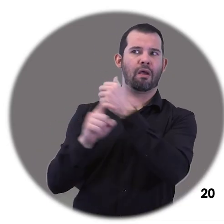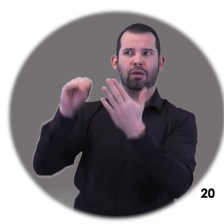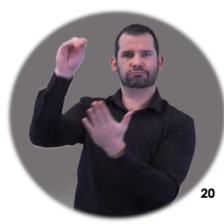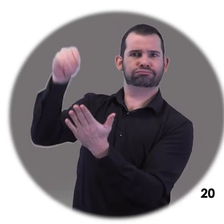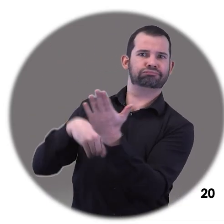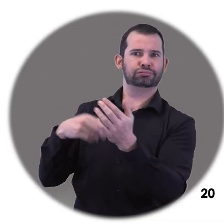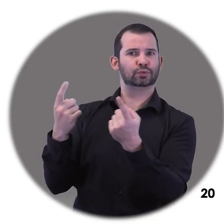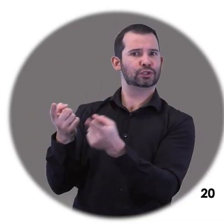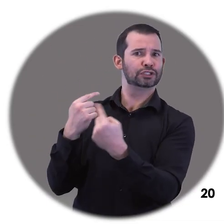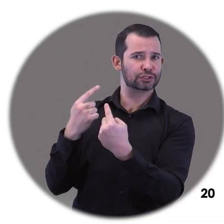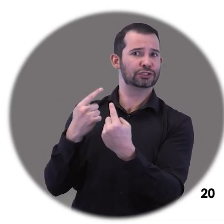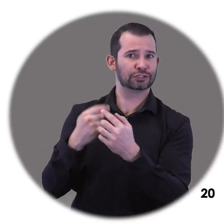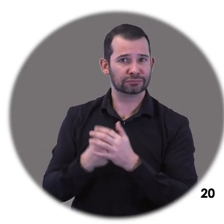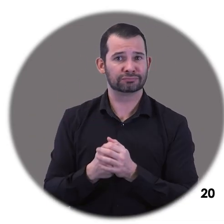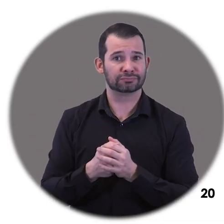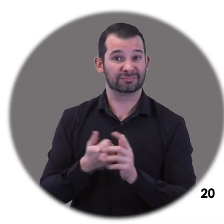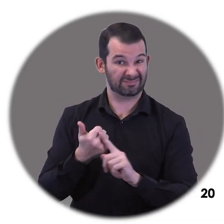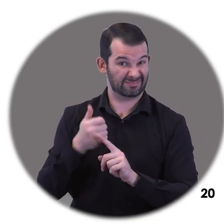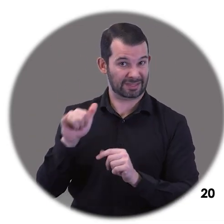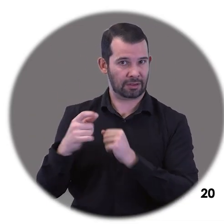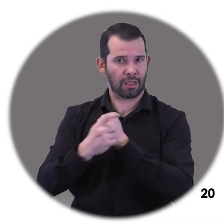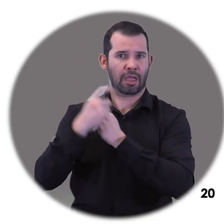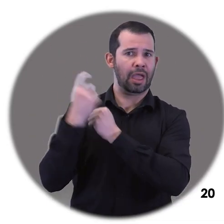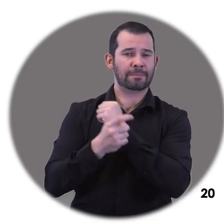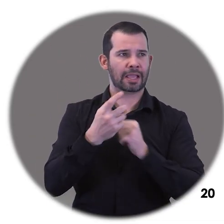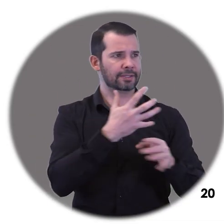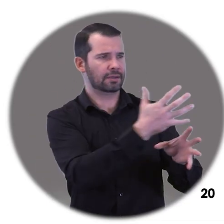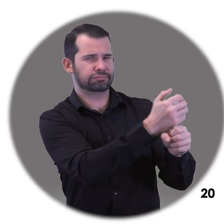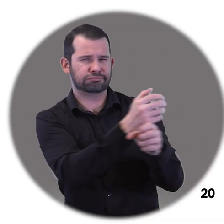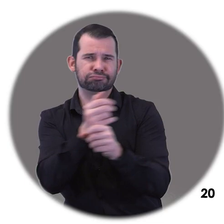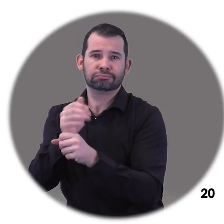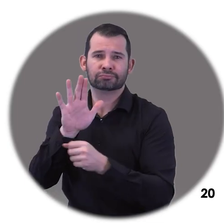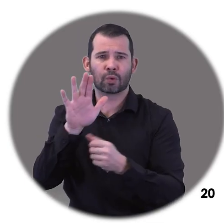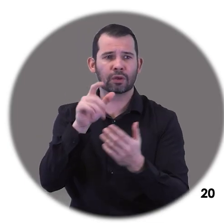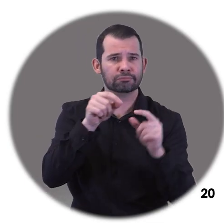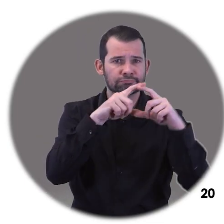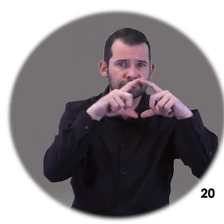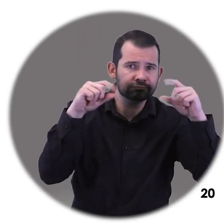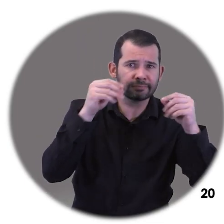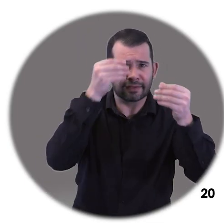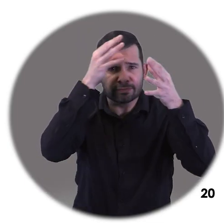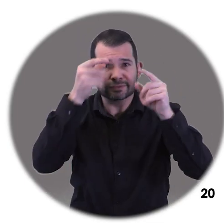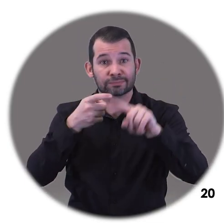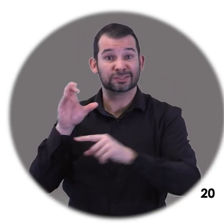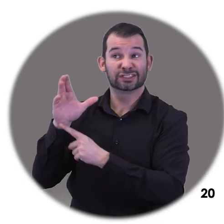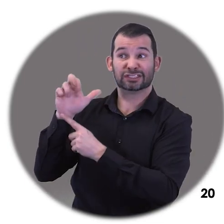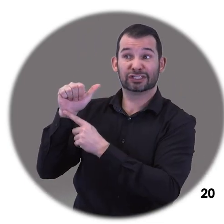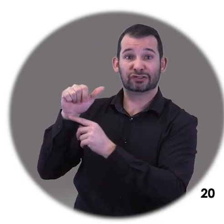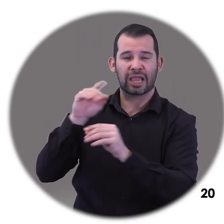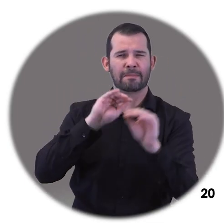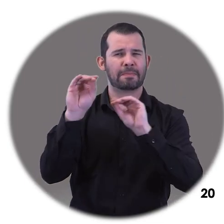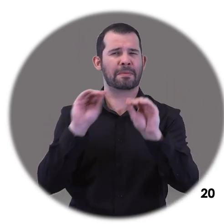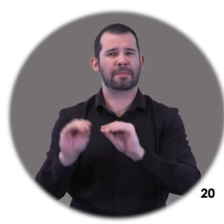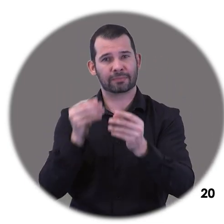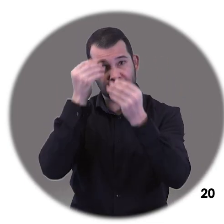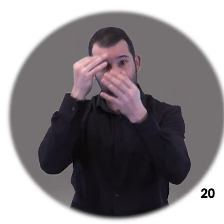the “Auto-fill my return” feature, which can automatically retrieve your slip information from the CRA